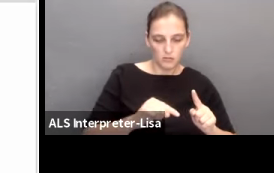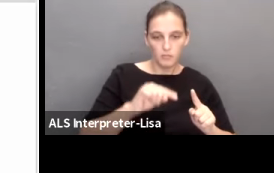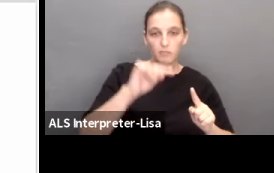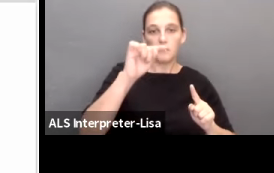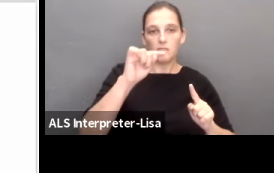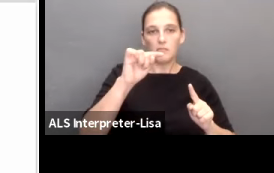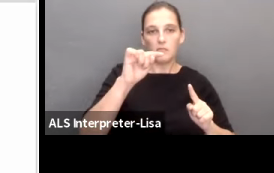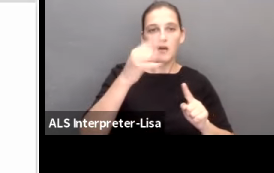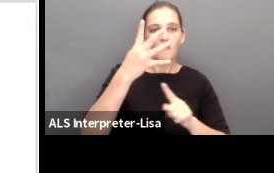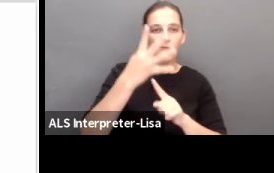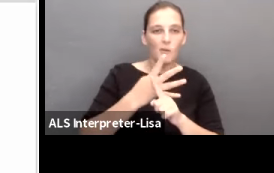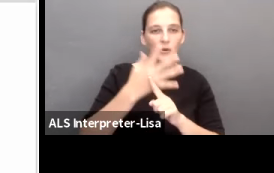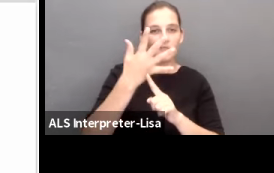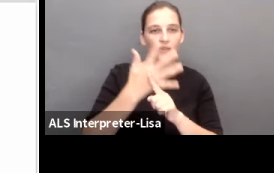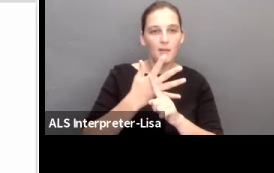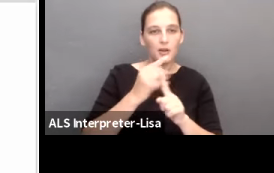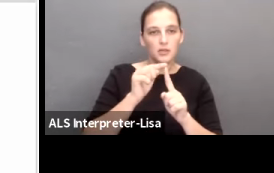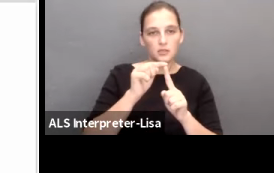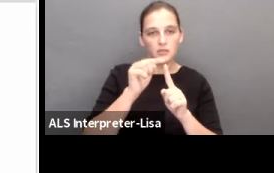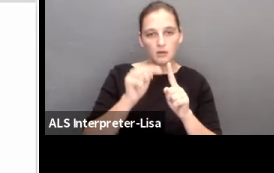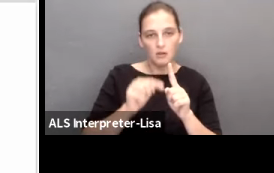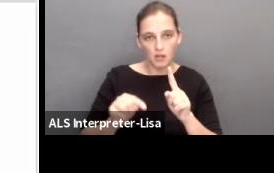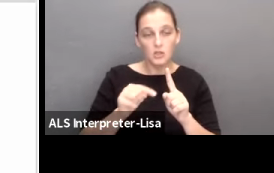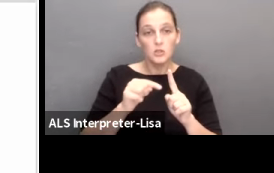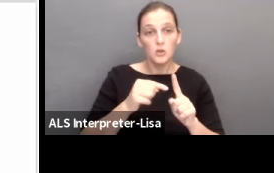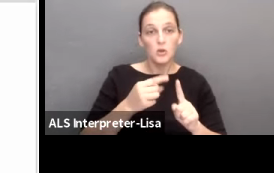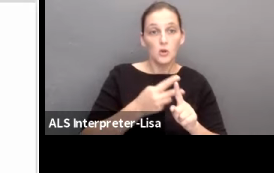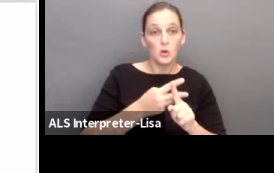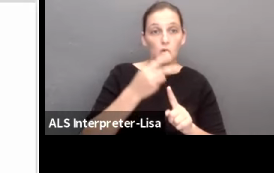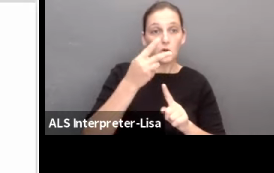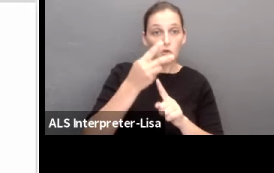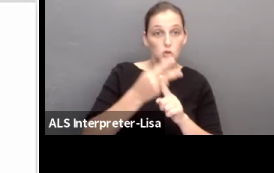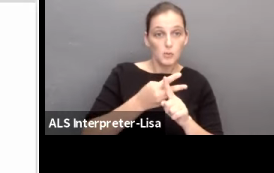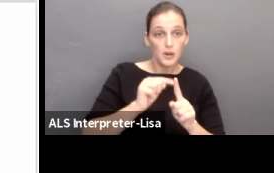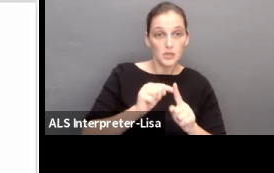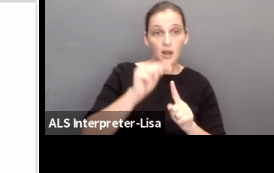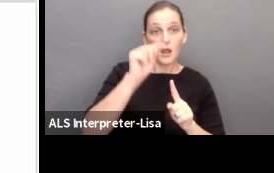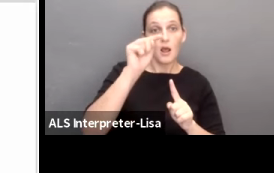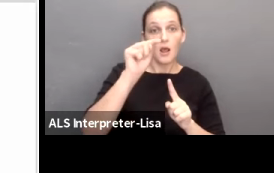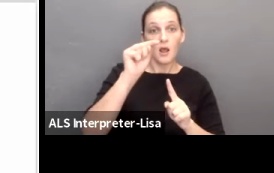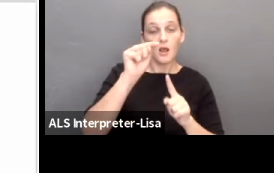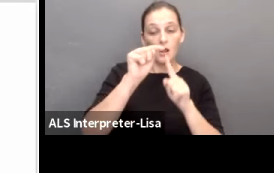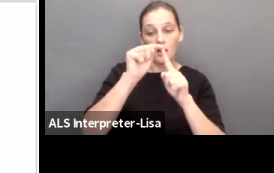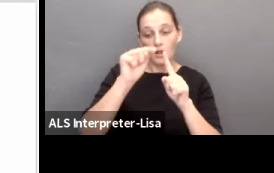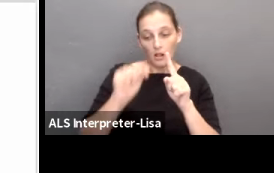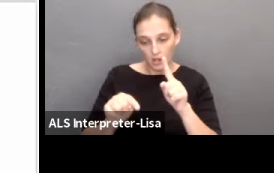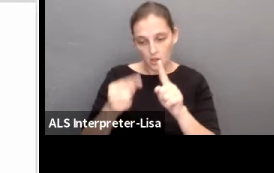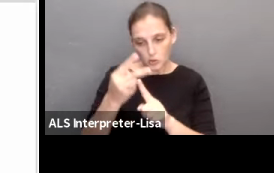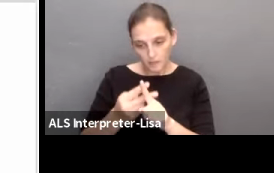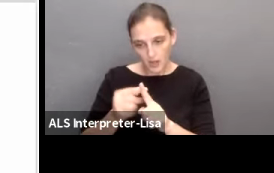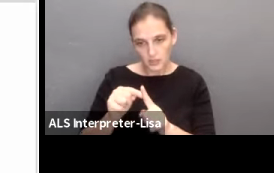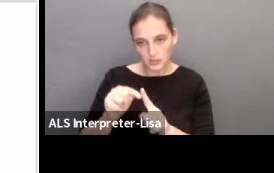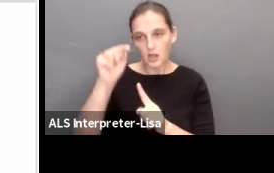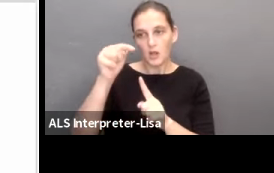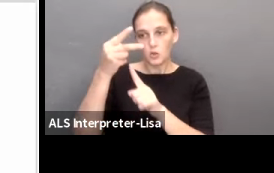So we have two months of going up, two months of going down and another two months and going up, followed by another two months of going down.